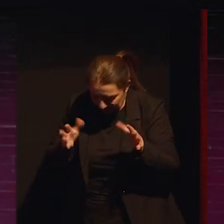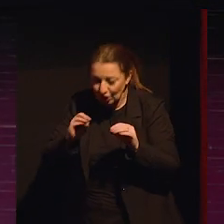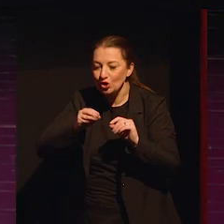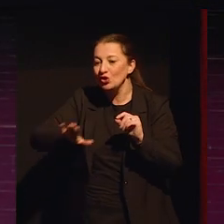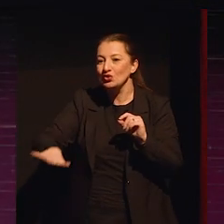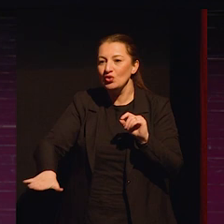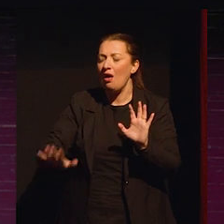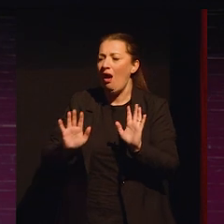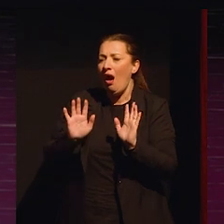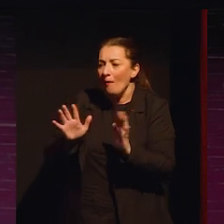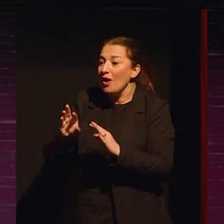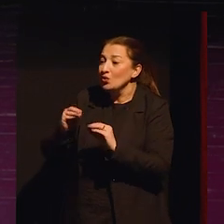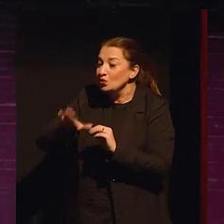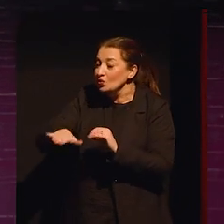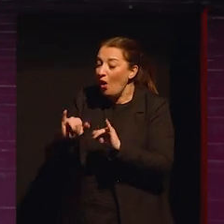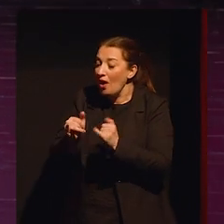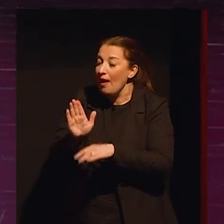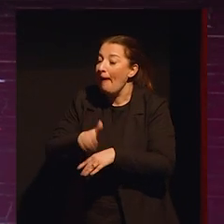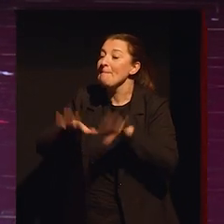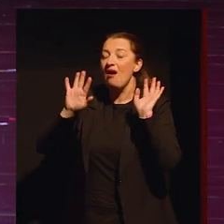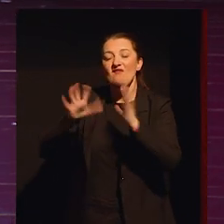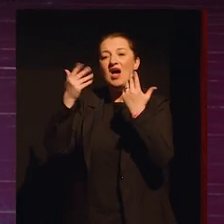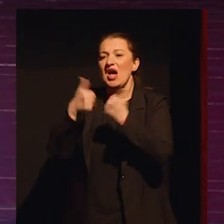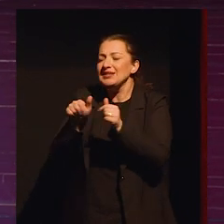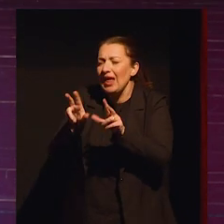who say to their kid: “Don’t play games” or to their spouse: